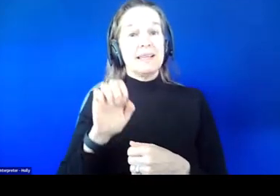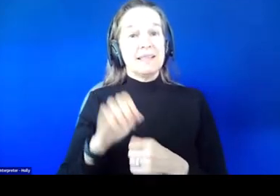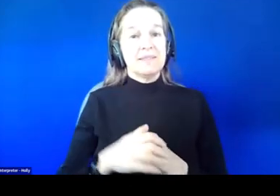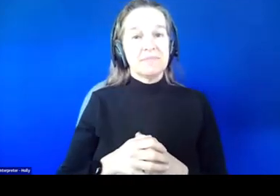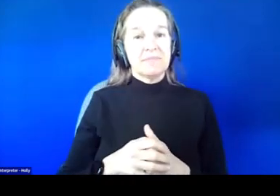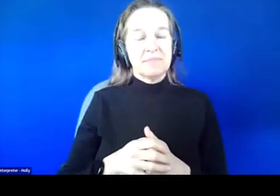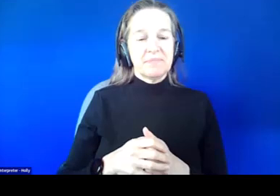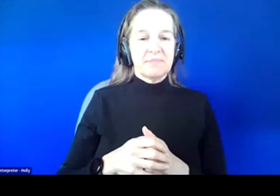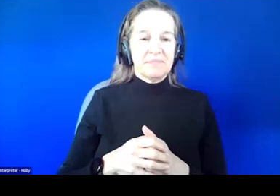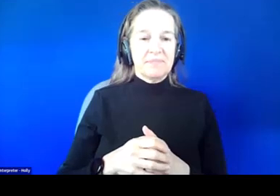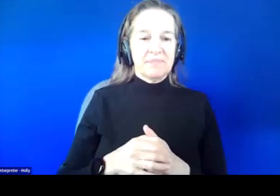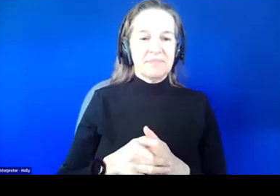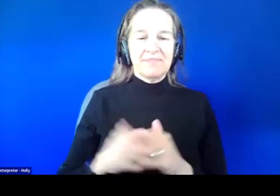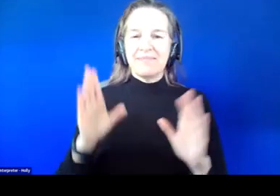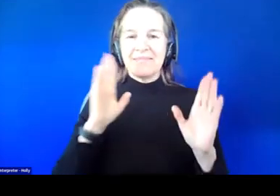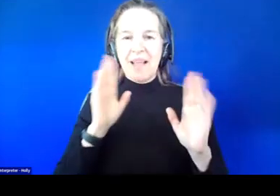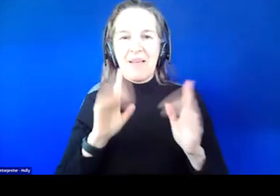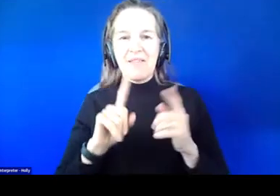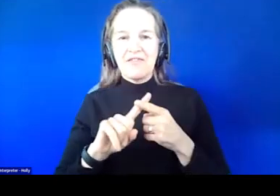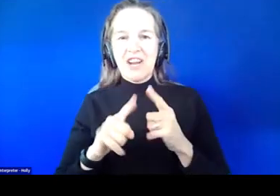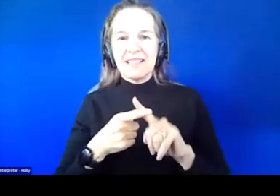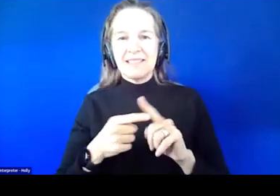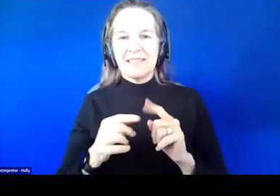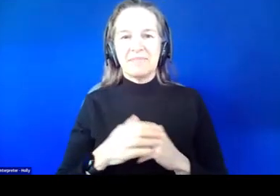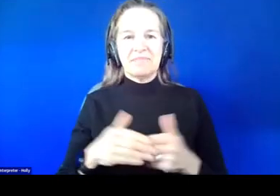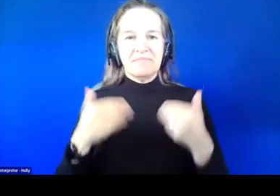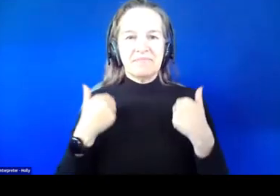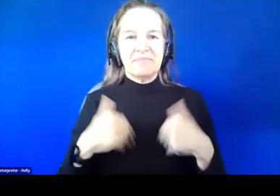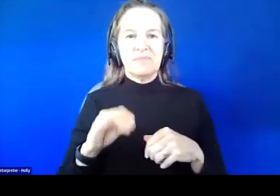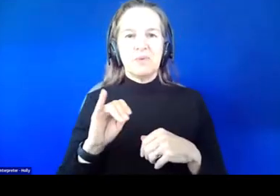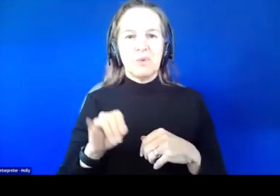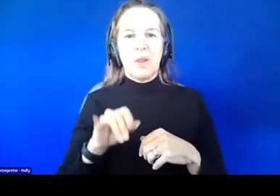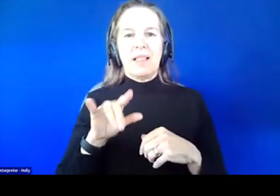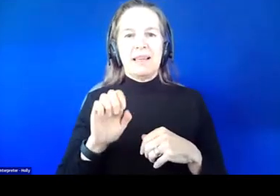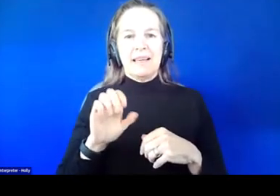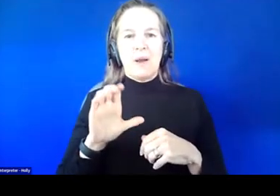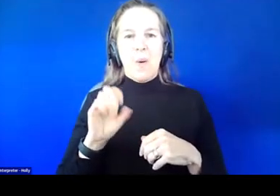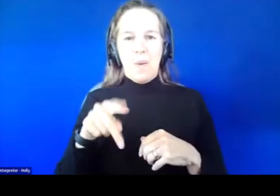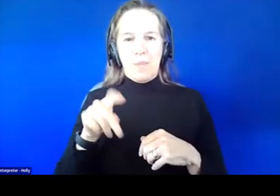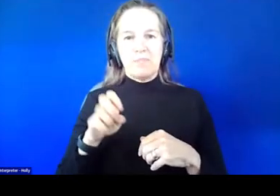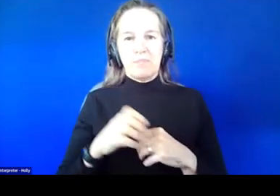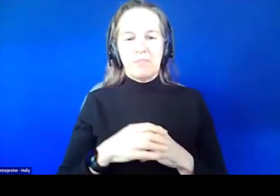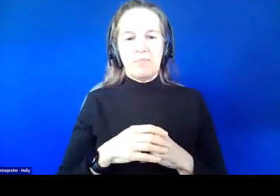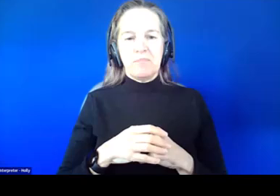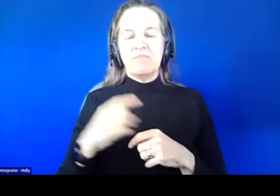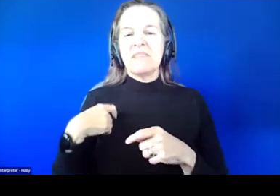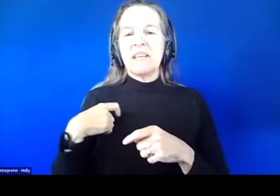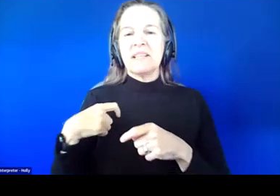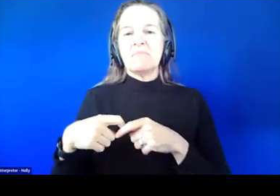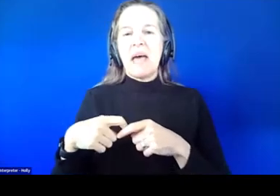Hello, friends. My name is Julie Cope. I'm a Hispanic brunette wearing glasses.